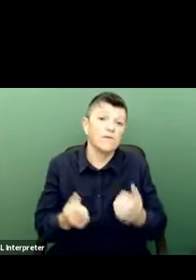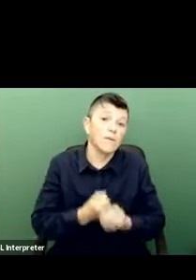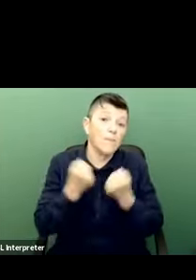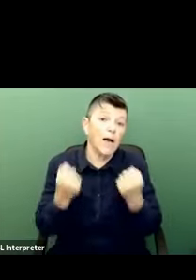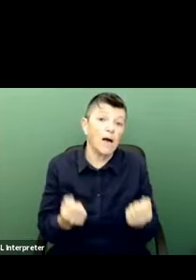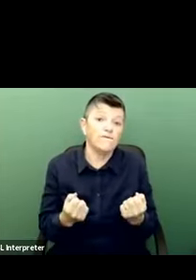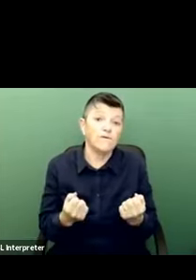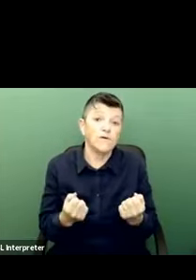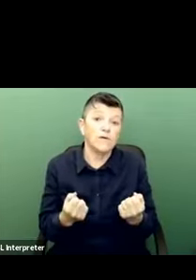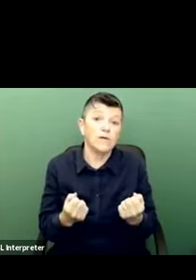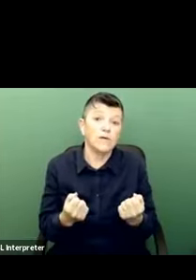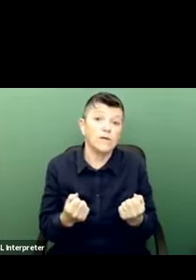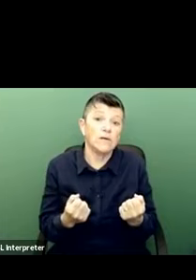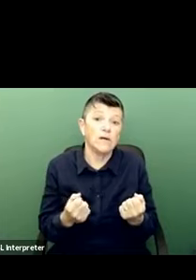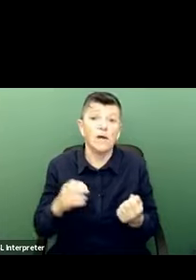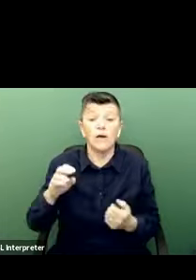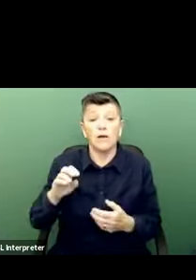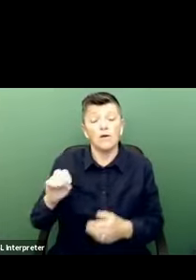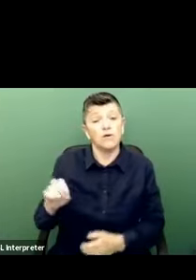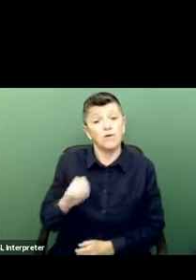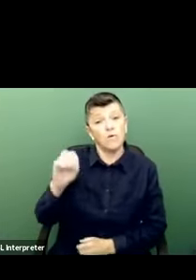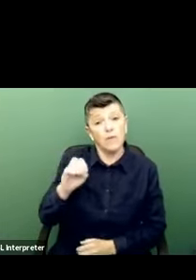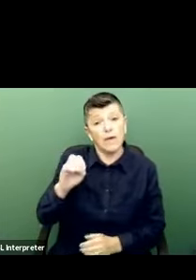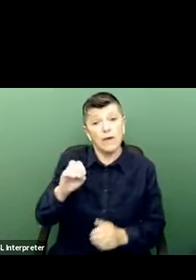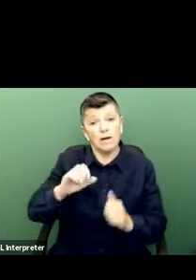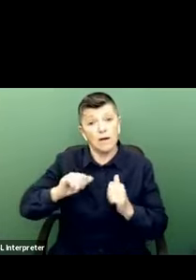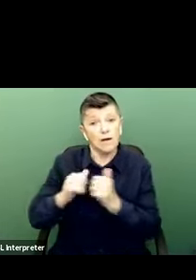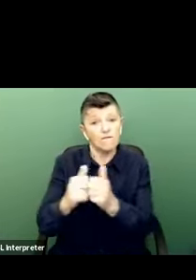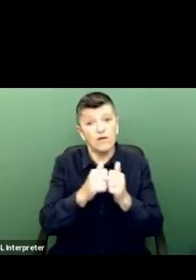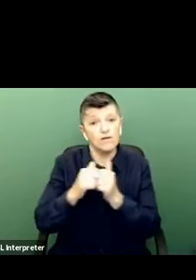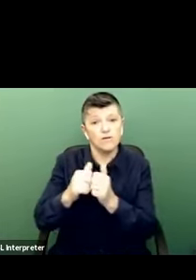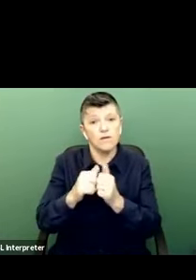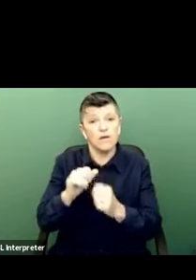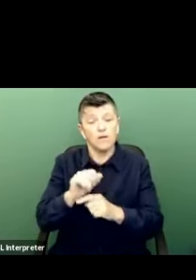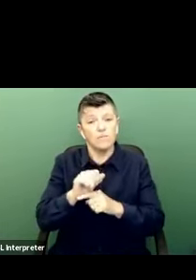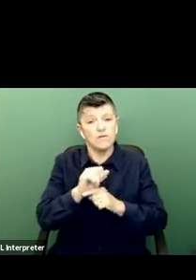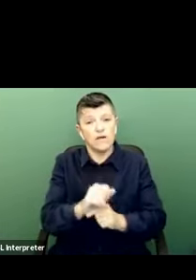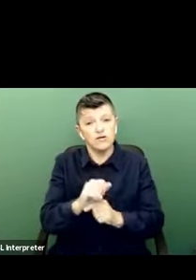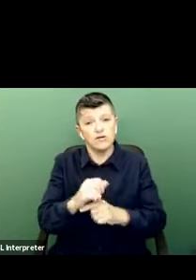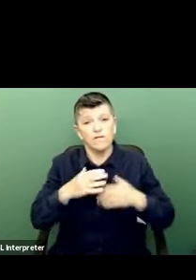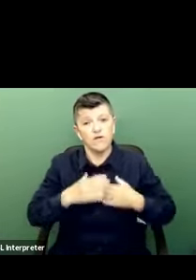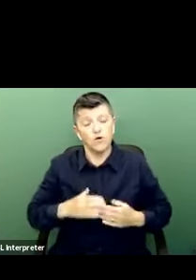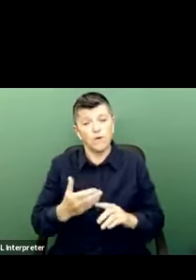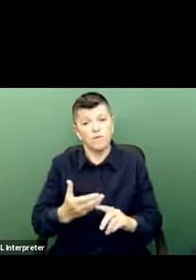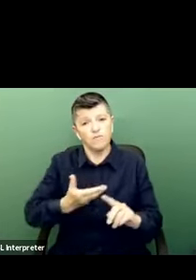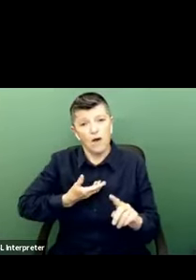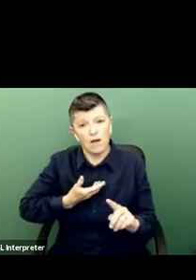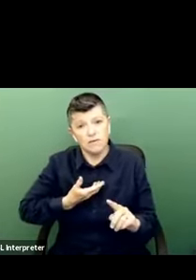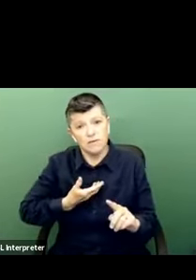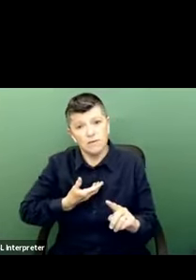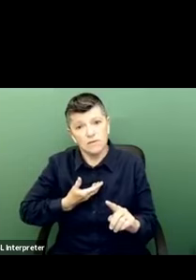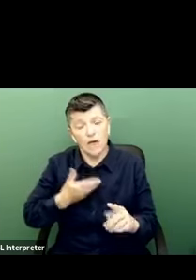universety that these claims have are opportunity of unobstructed scrute